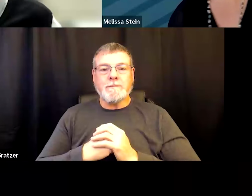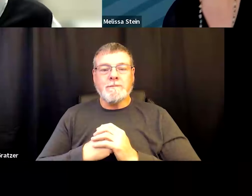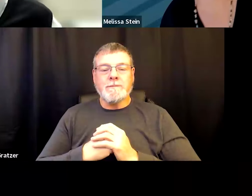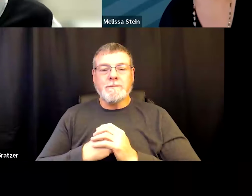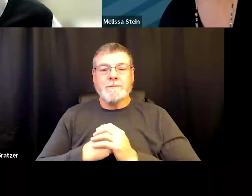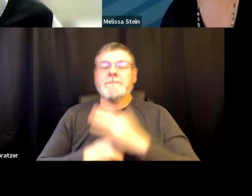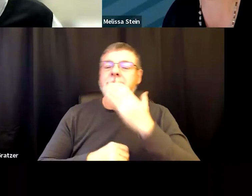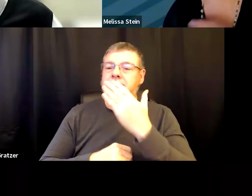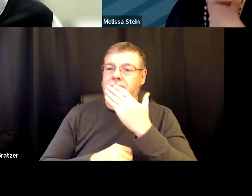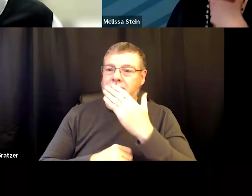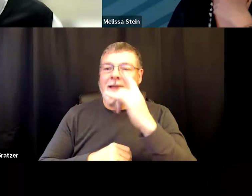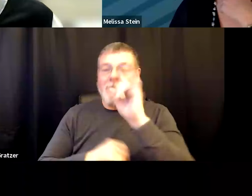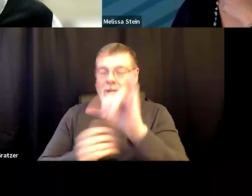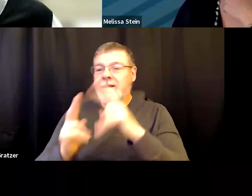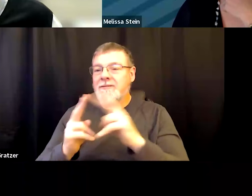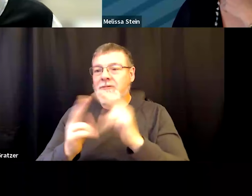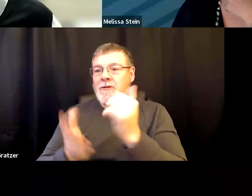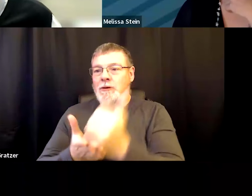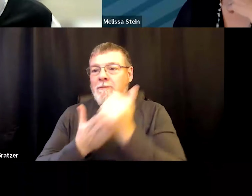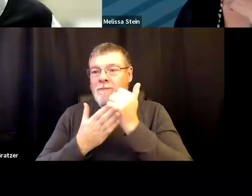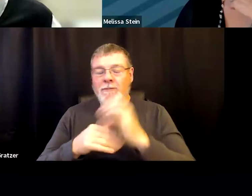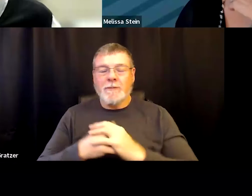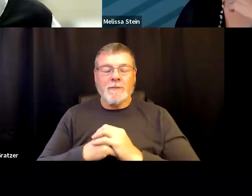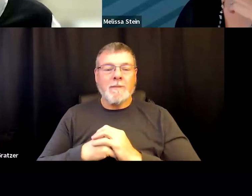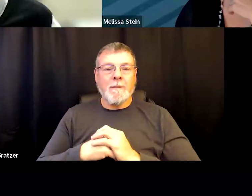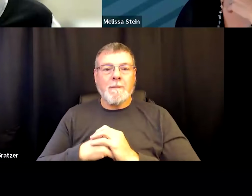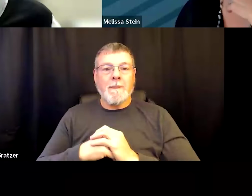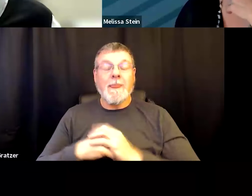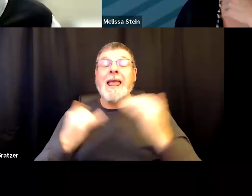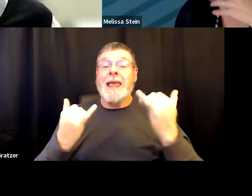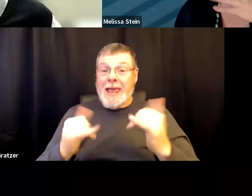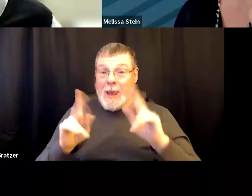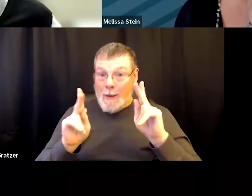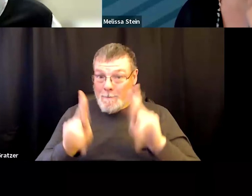Thank you for that, that's really helpful. Now someone did ask, you know,